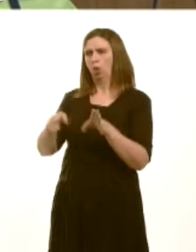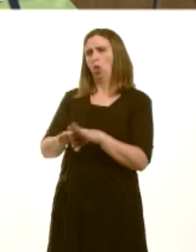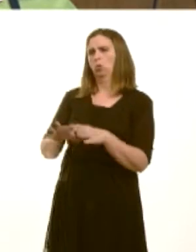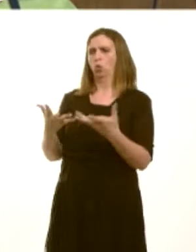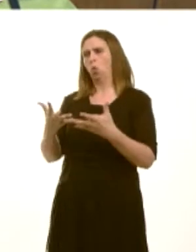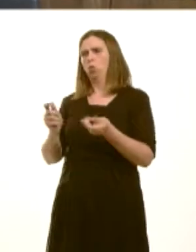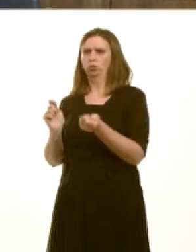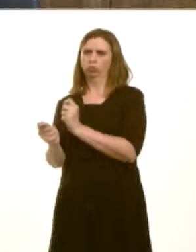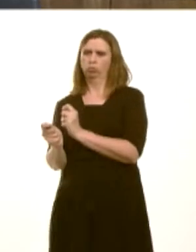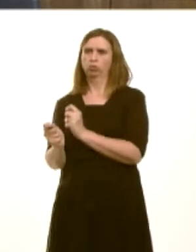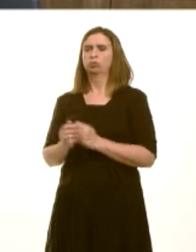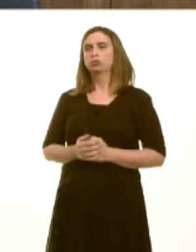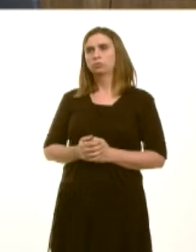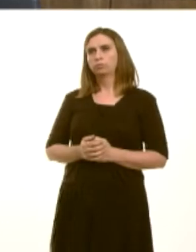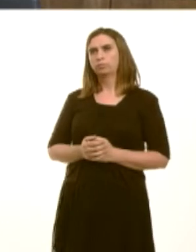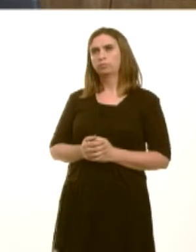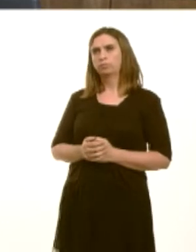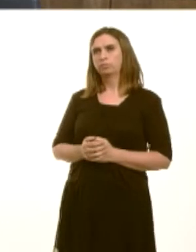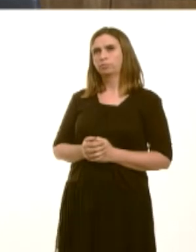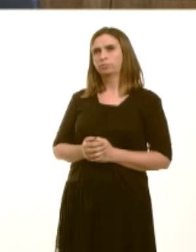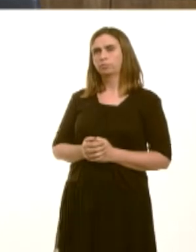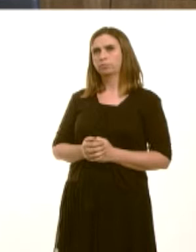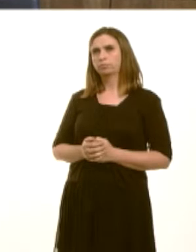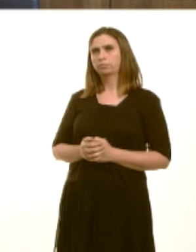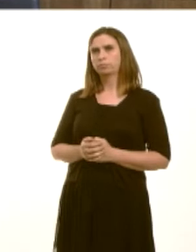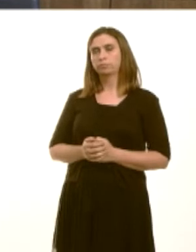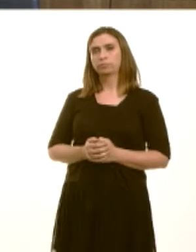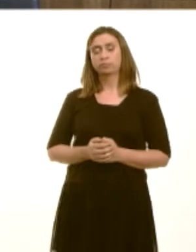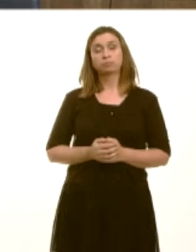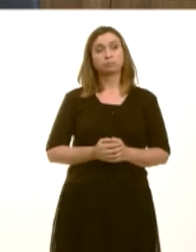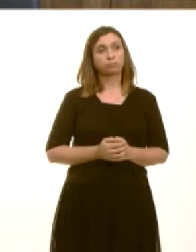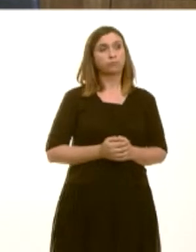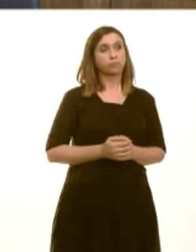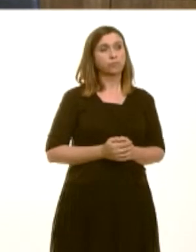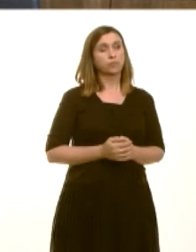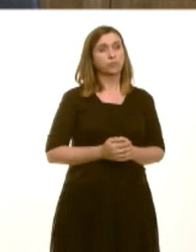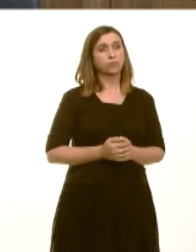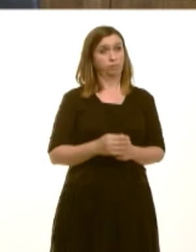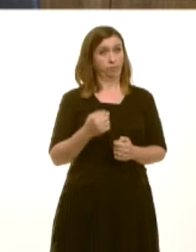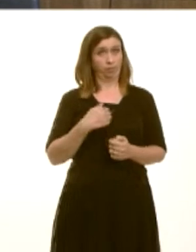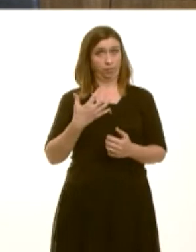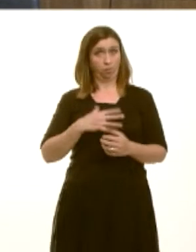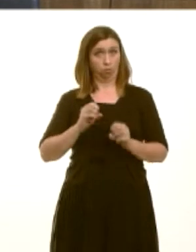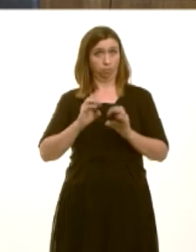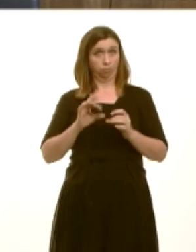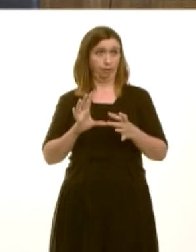Gwenda Thomas: Following on from that response to Bethan Jenkins, First Minister, many of